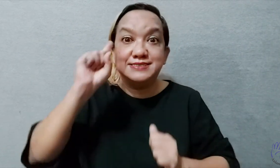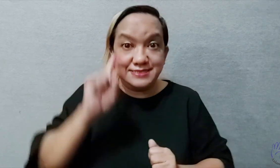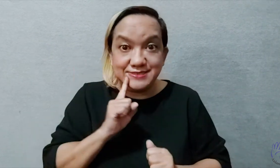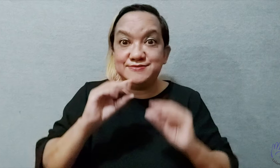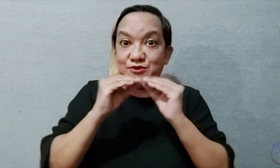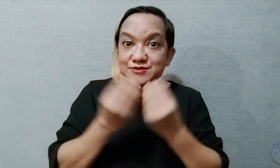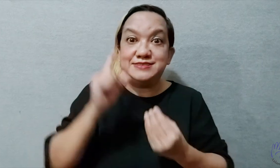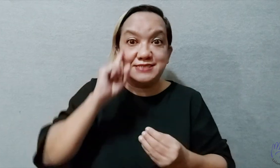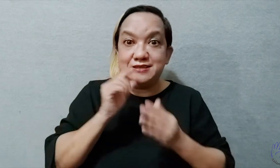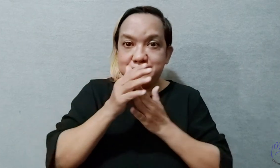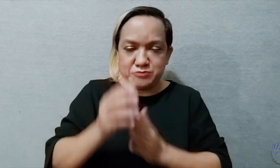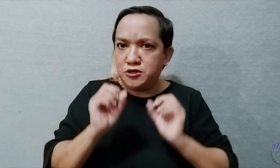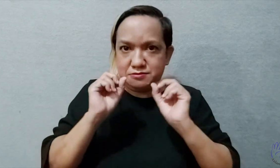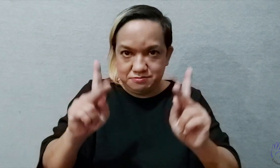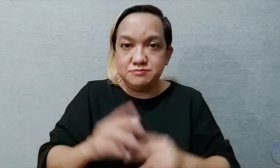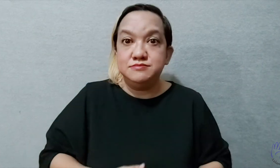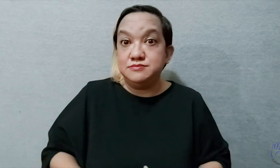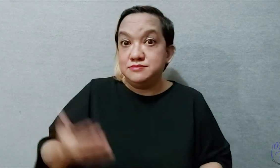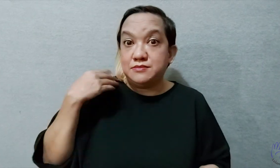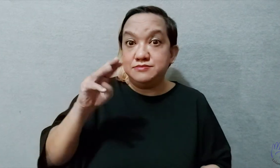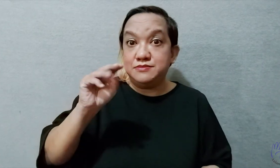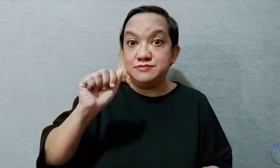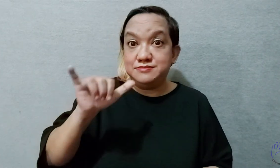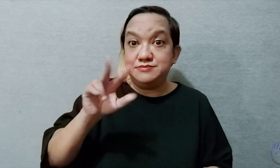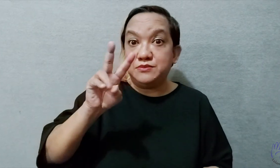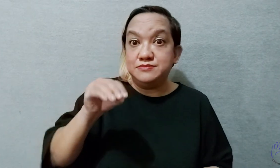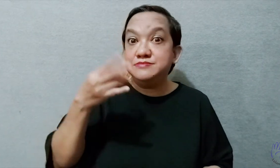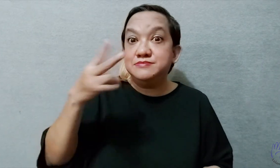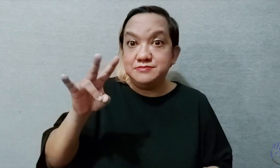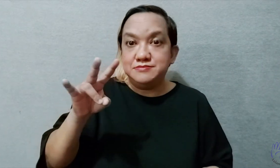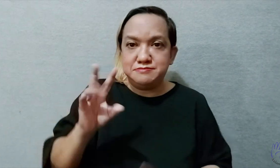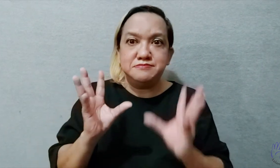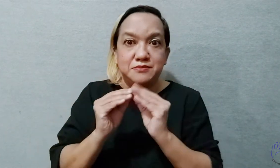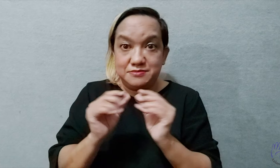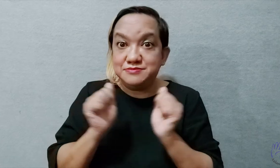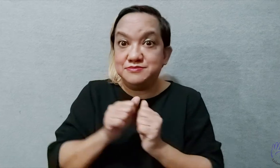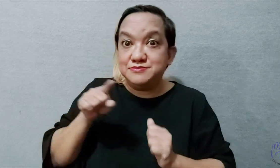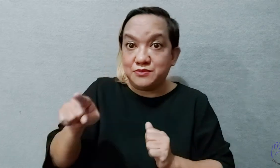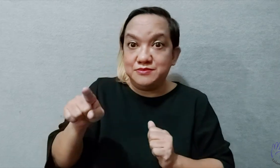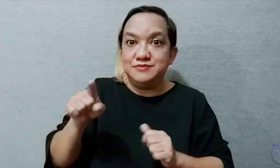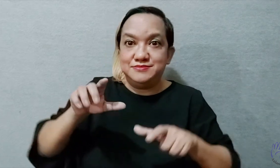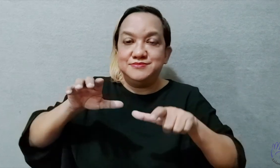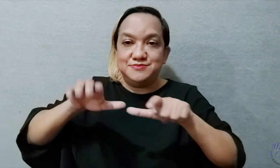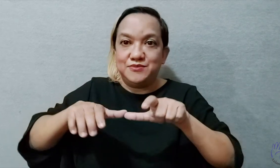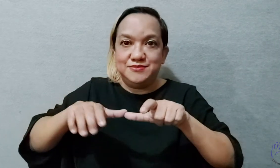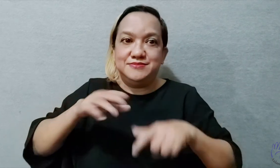plan meetings with Deaf organizations and leaders. In May 2017, the person with disabilities representative wanted to